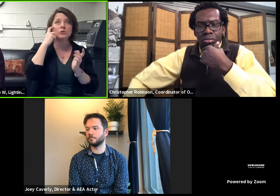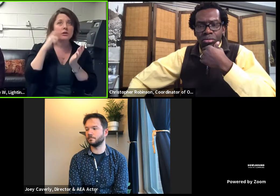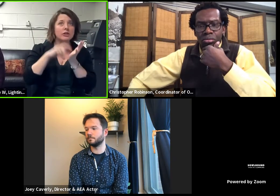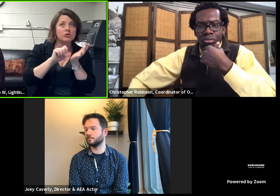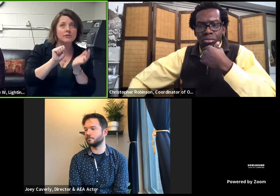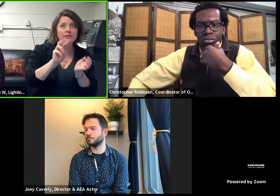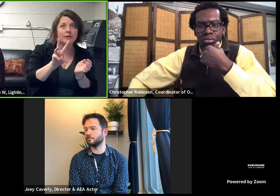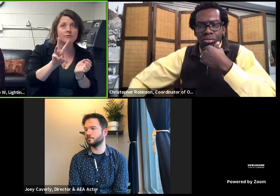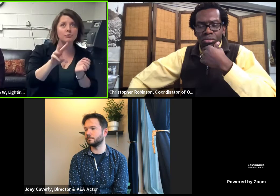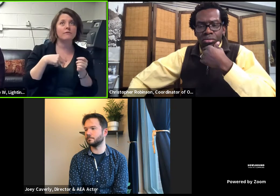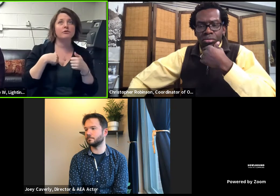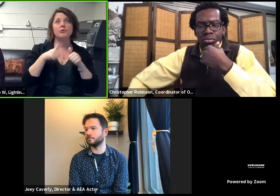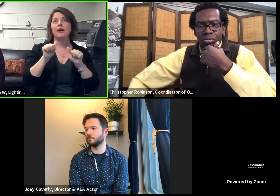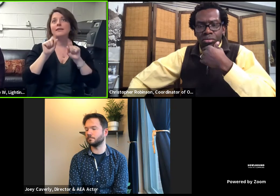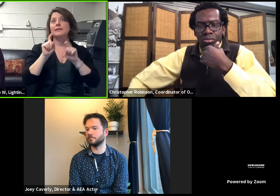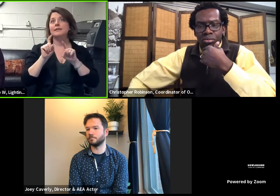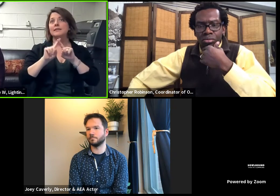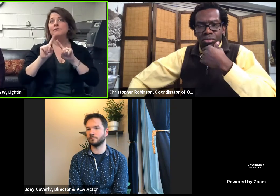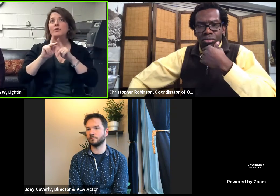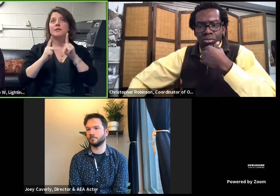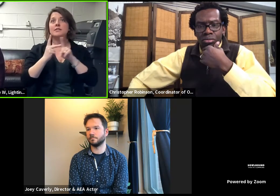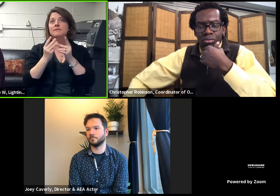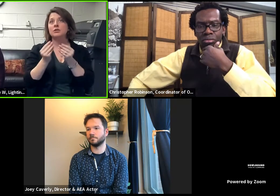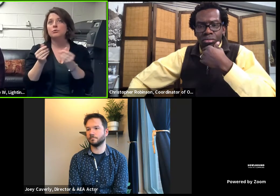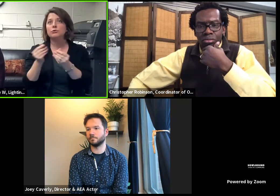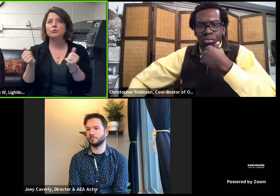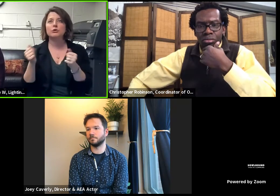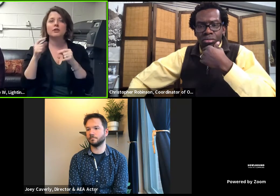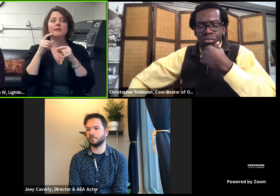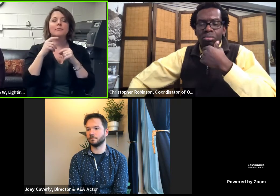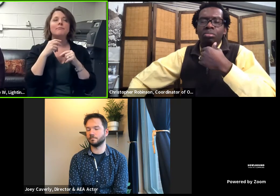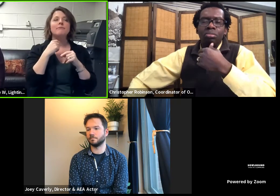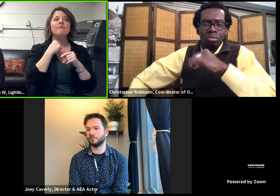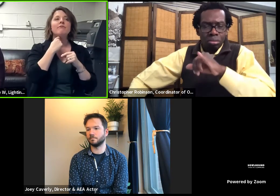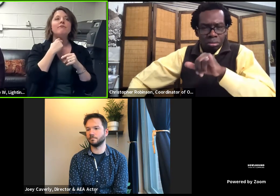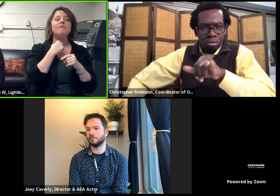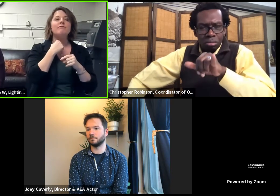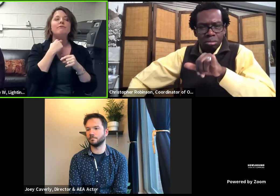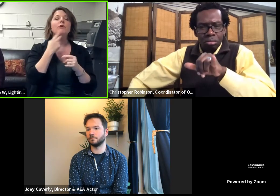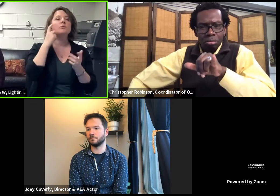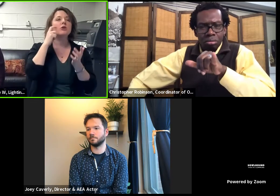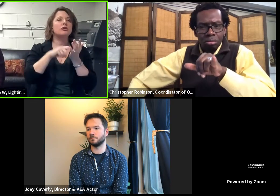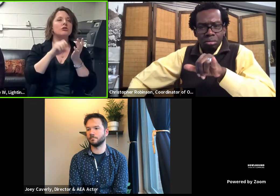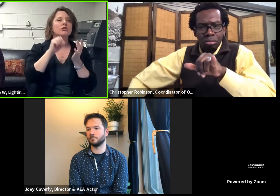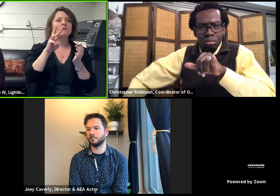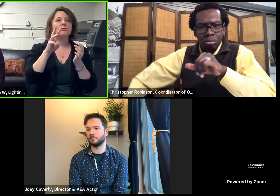I've tried testing voice recognition software and different kinds of solutions, tech solutions.